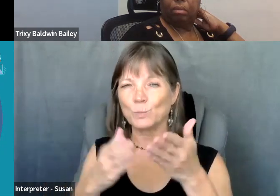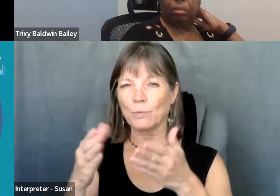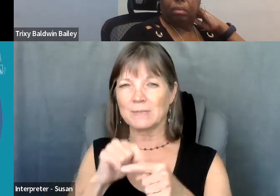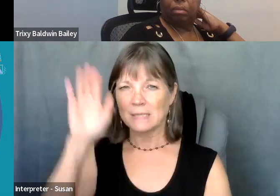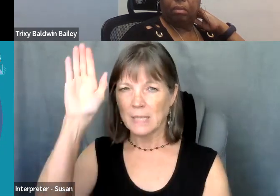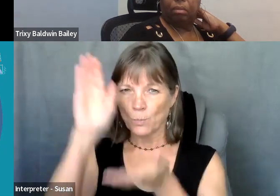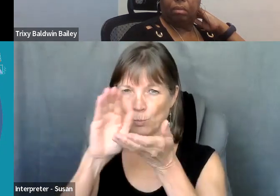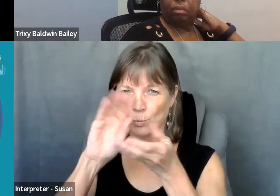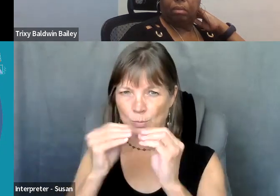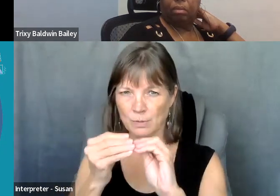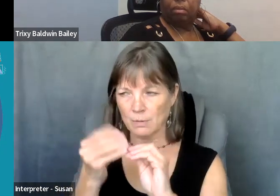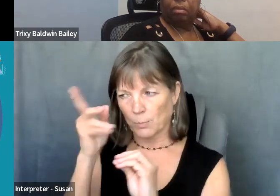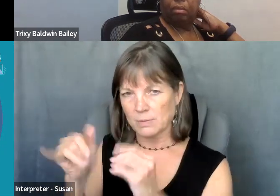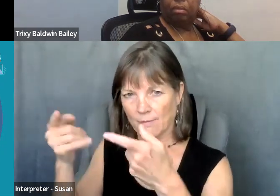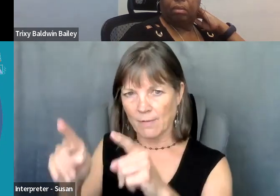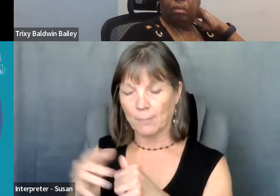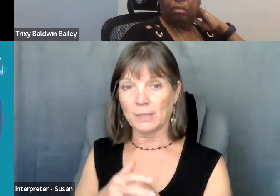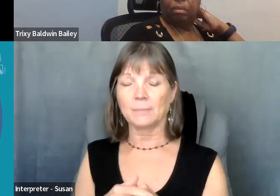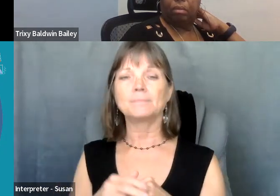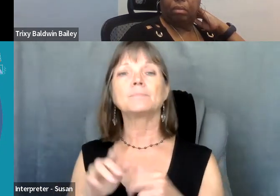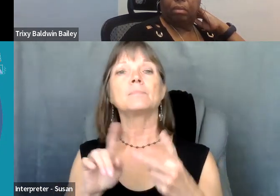Kelly Crosbie (she/her): we absolutely need to promote choice and inclusion.